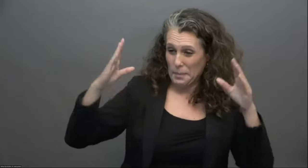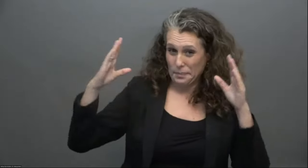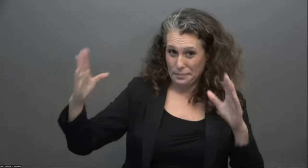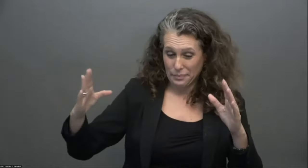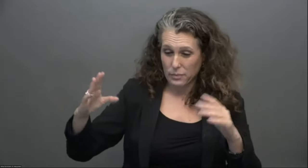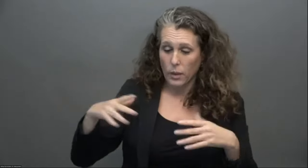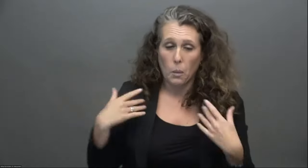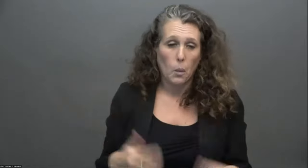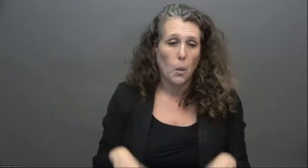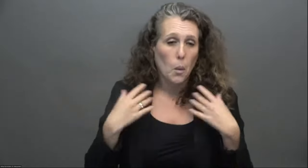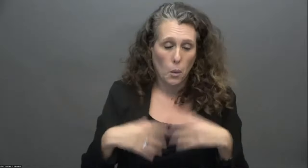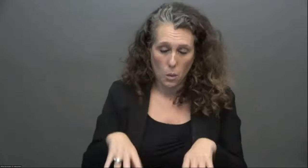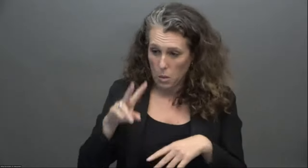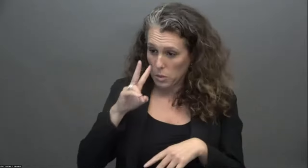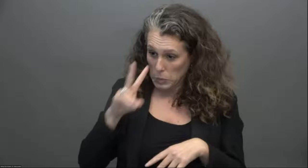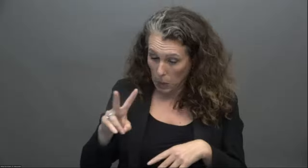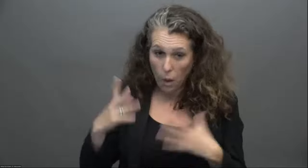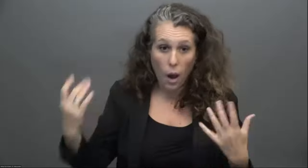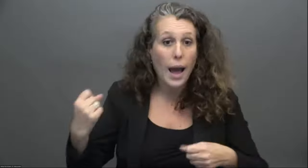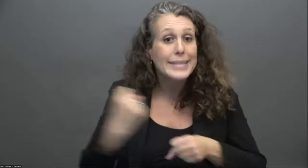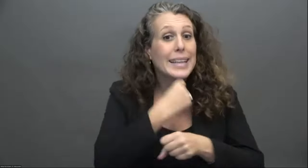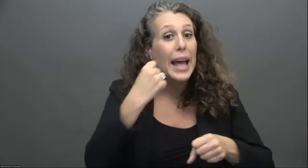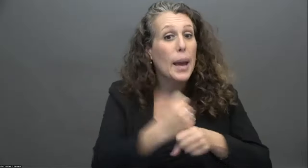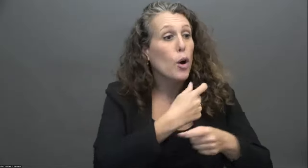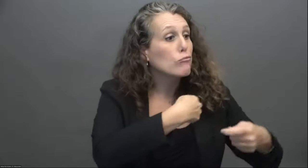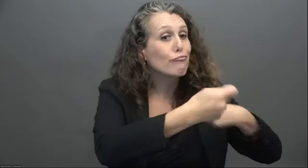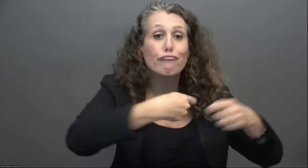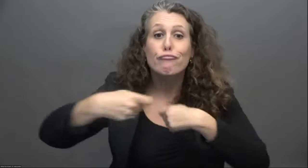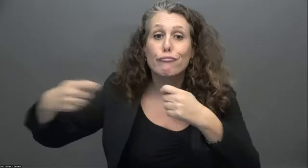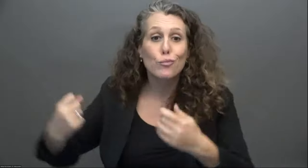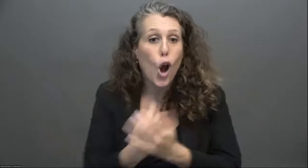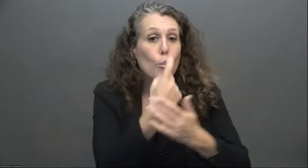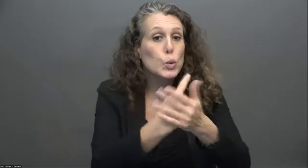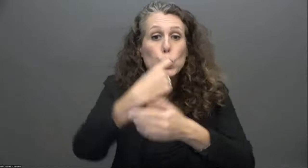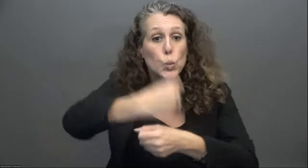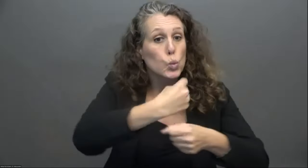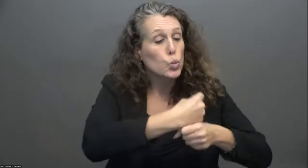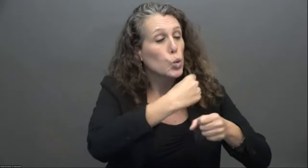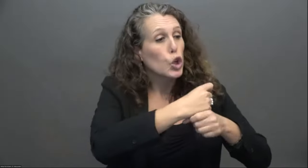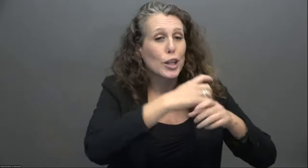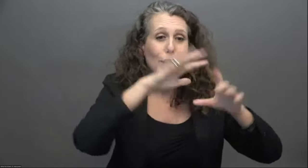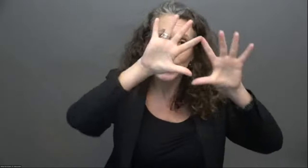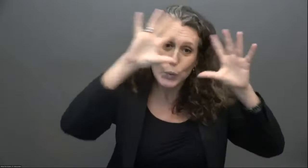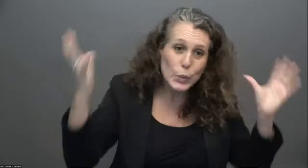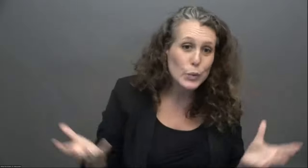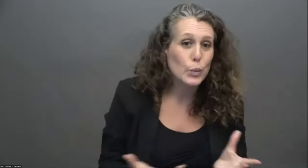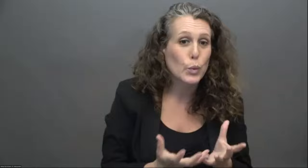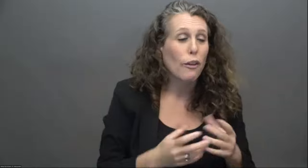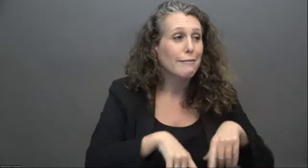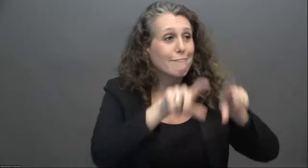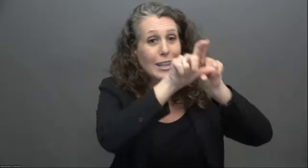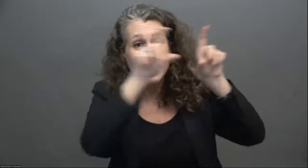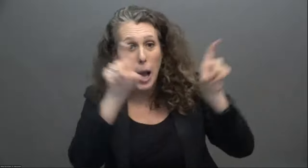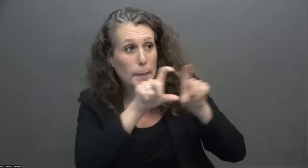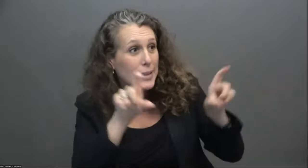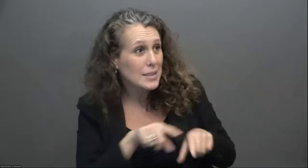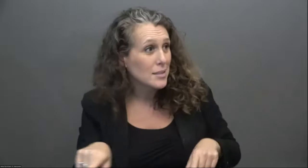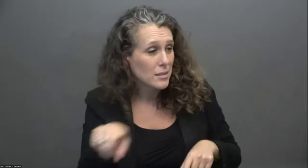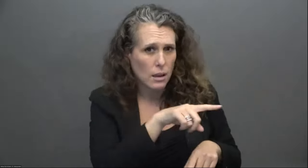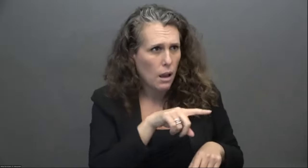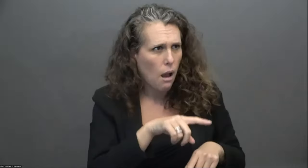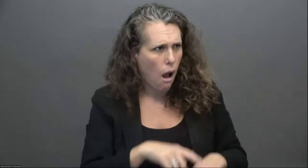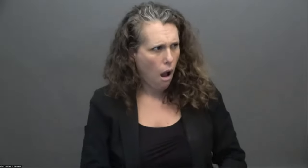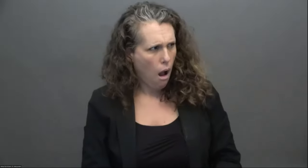16:48:14 labor markets and working space and companies can actually be flexible can actually